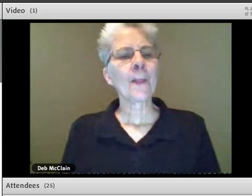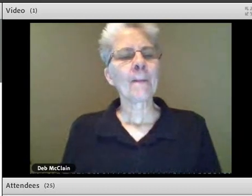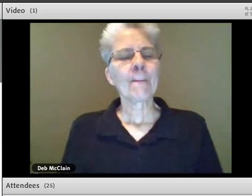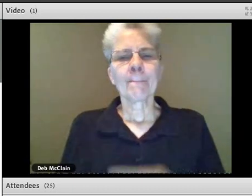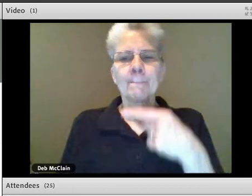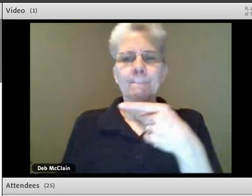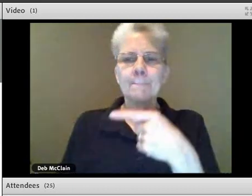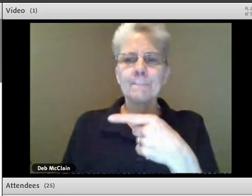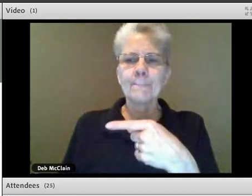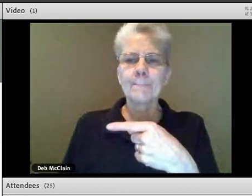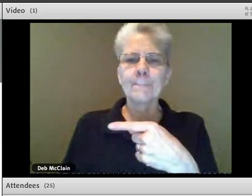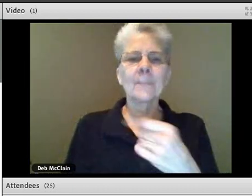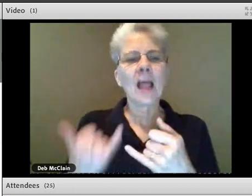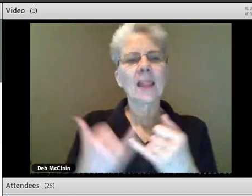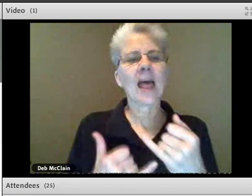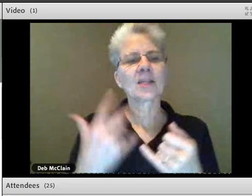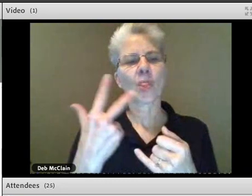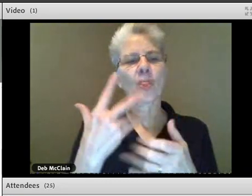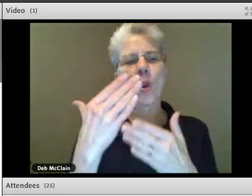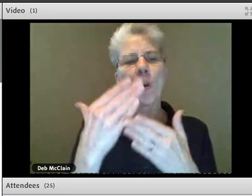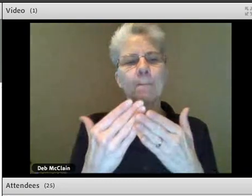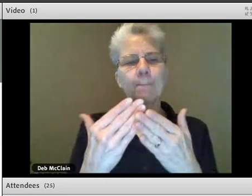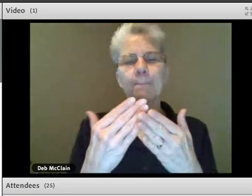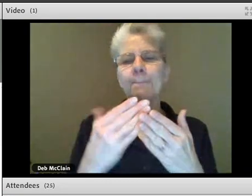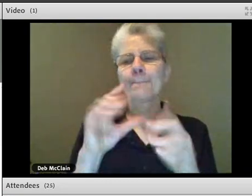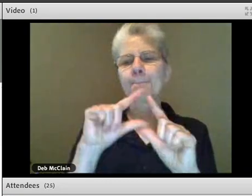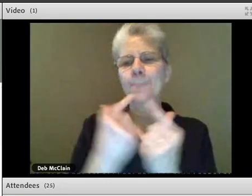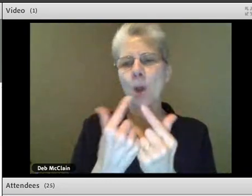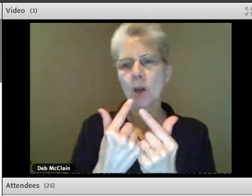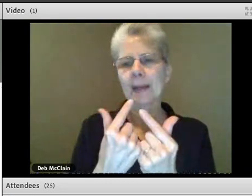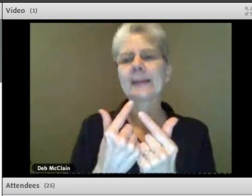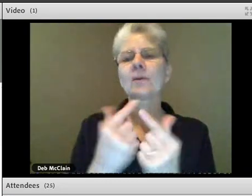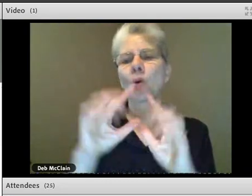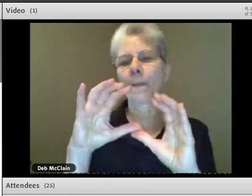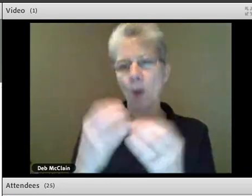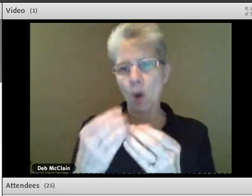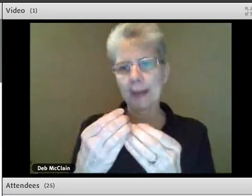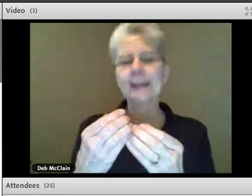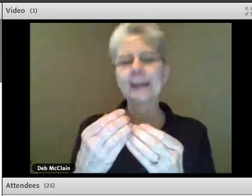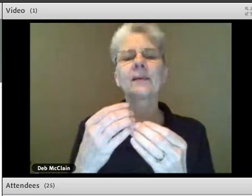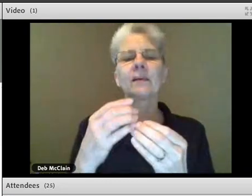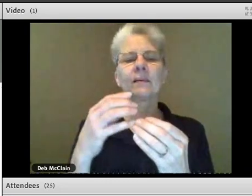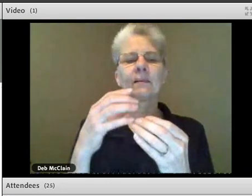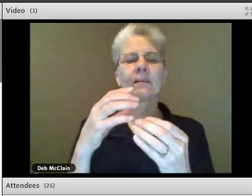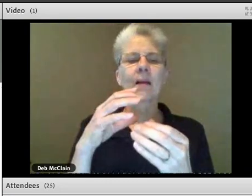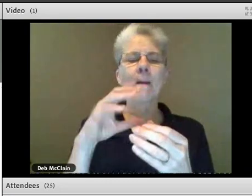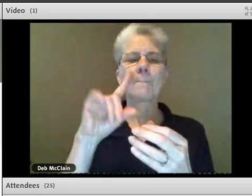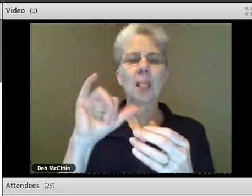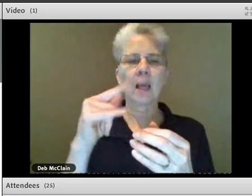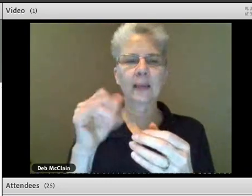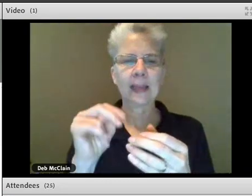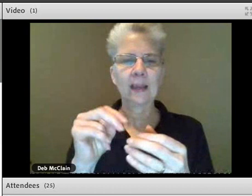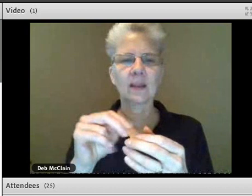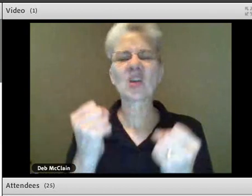And the last one was that third-party plugins piece. There's a lot of available options out there. In terms of, like, virtual classrooms,